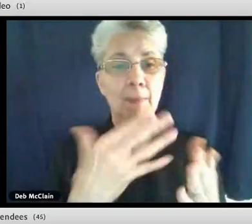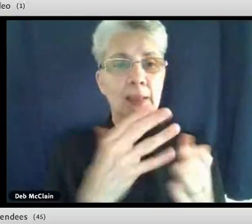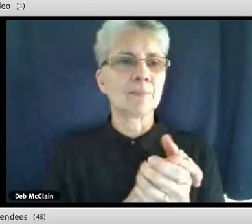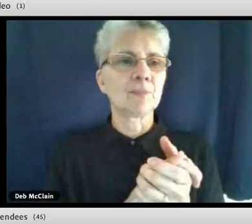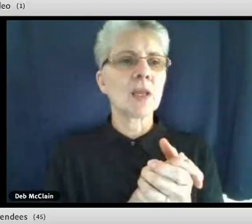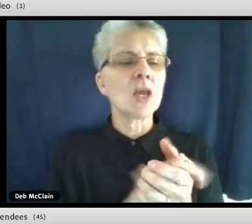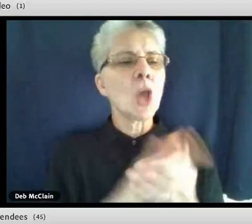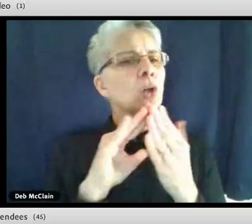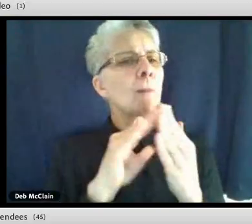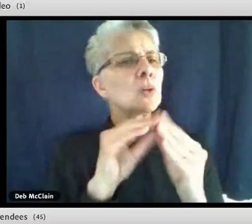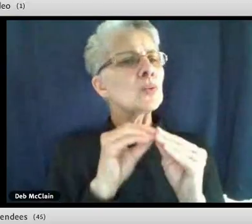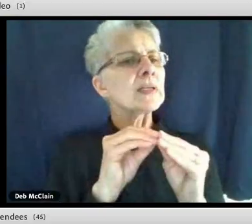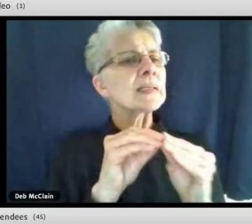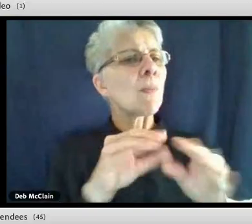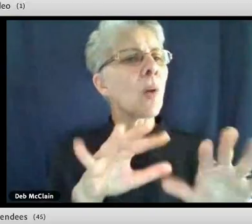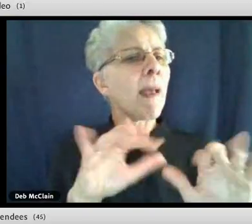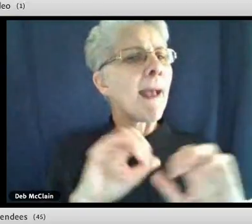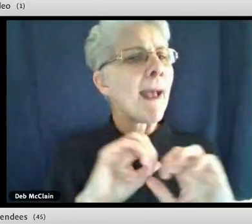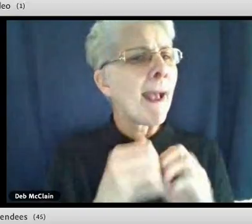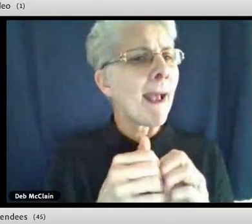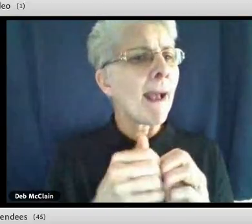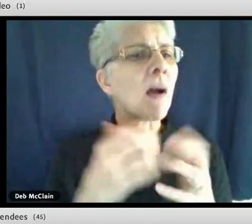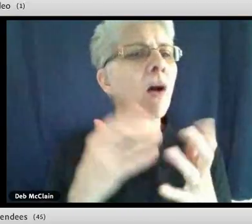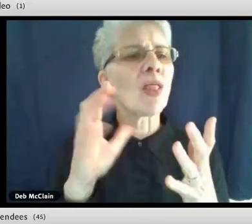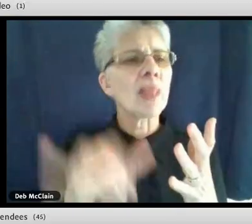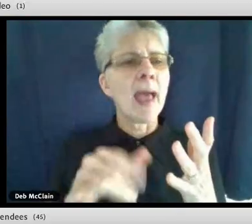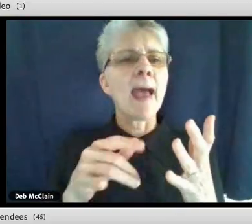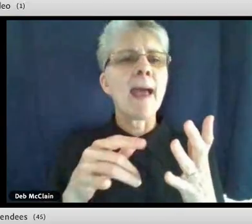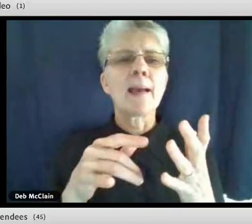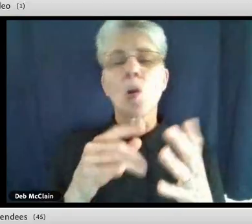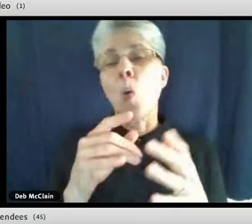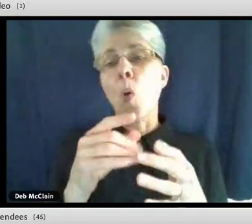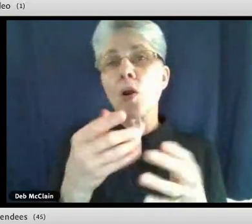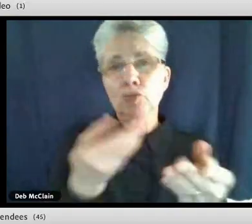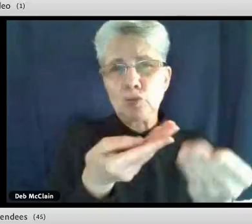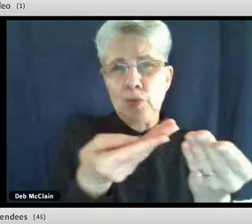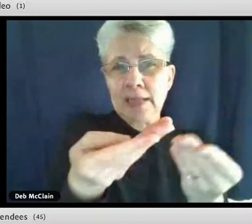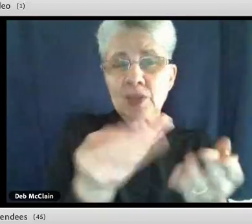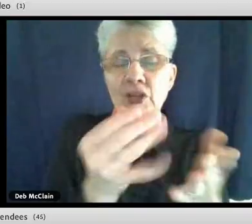So community transmission is said to occur